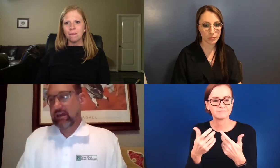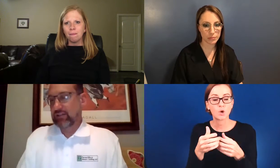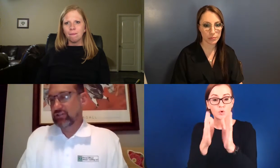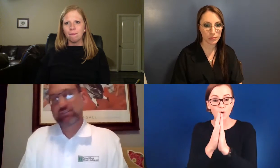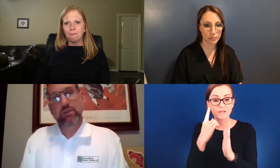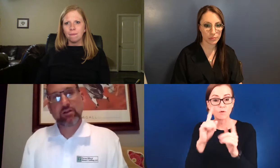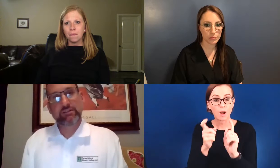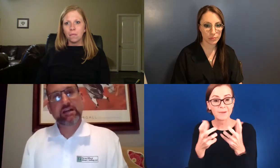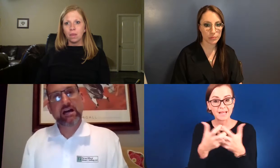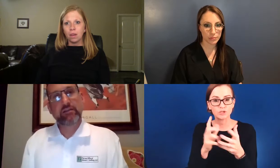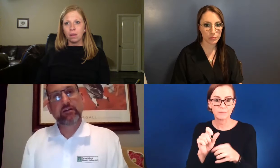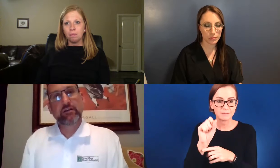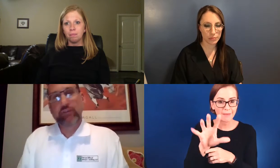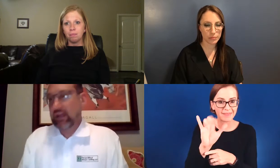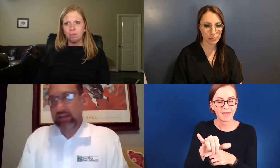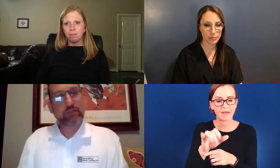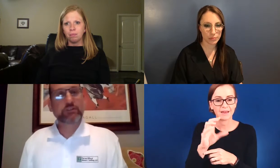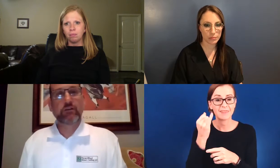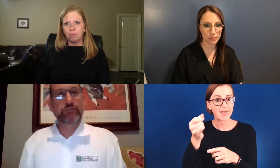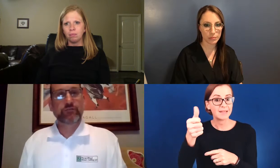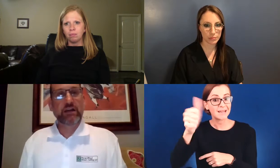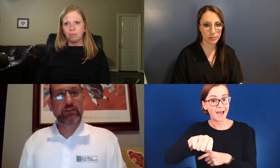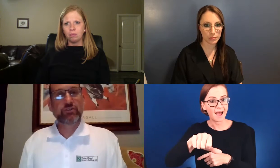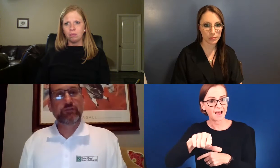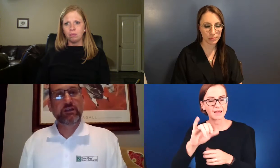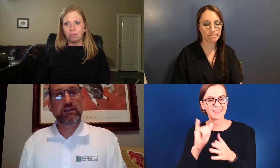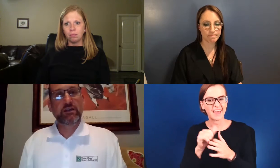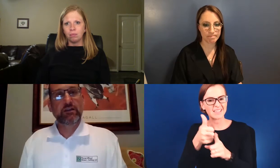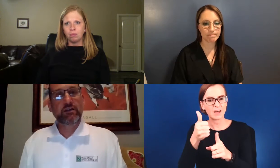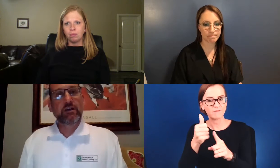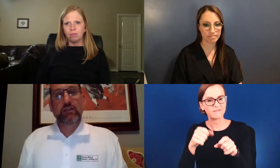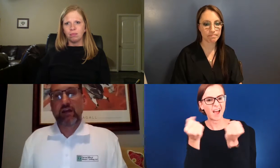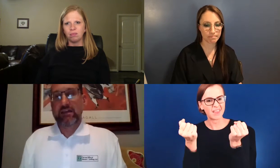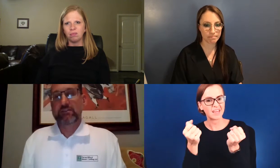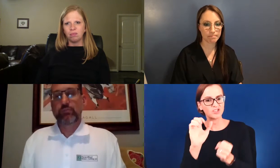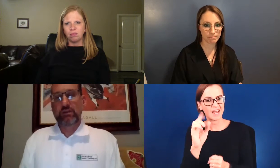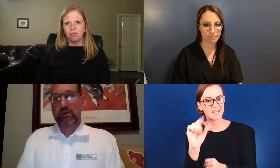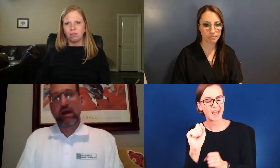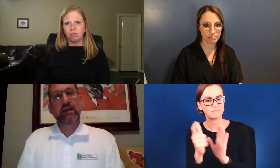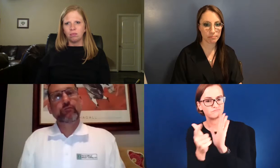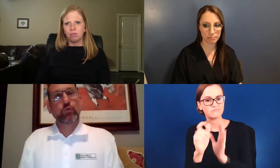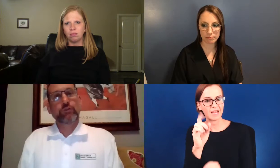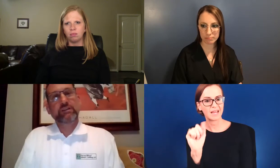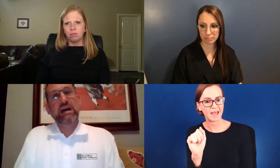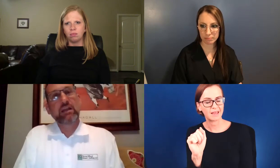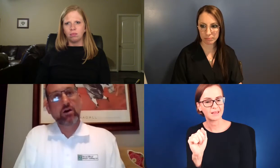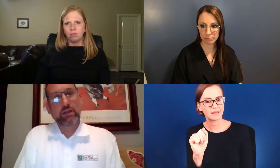and it's just severely denied, that in and of itself is a violation of the ADA. There has to be a back and forth and a dialogue